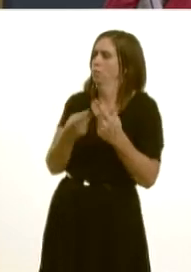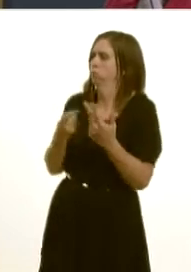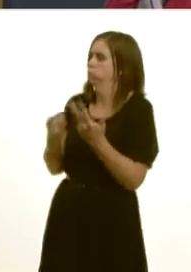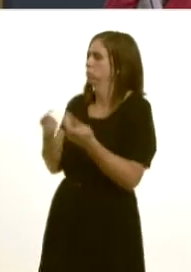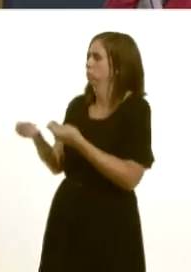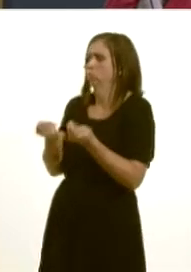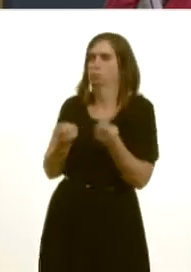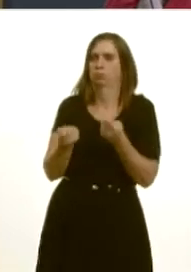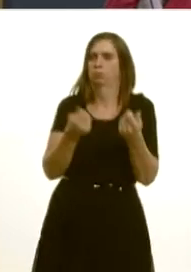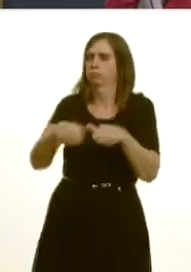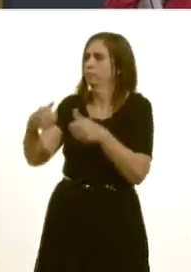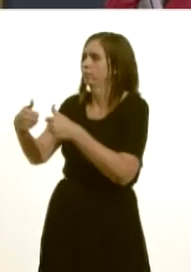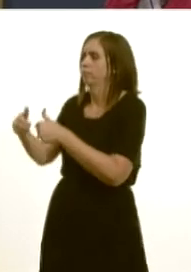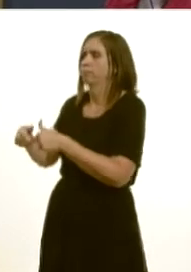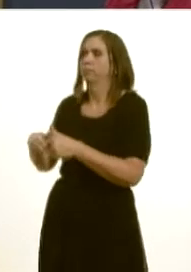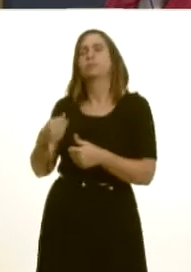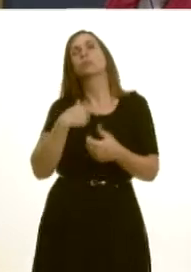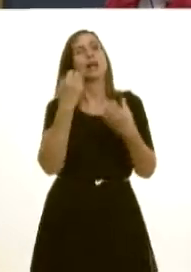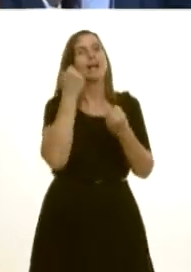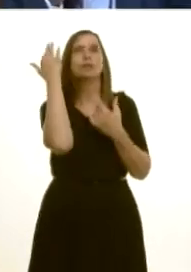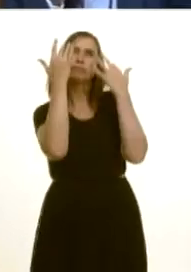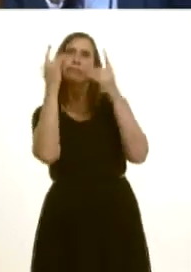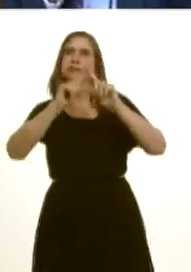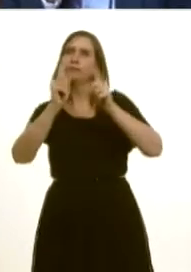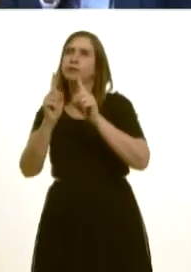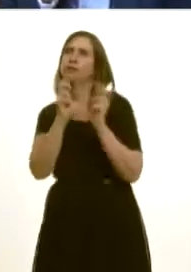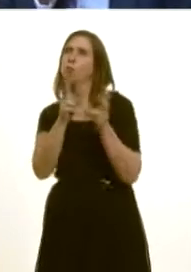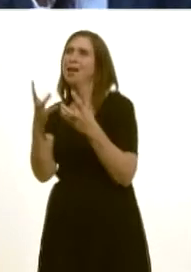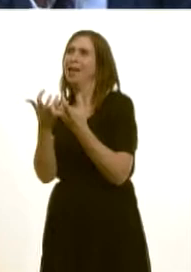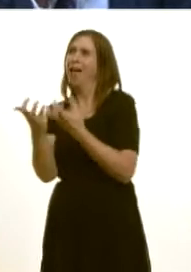looked at with regard to how the metro would be run. I can say that work is already under